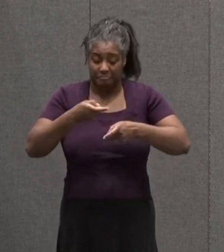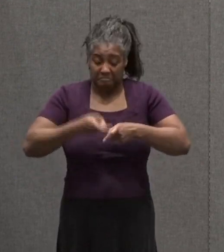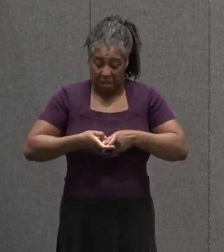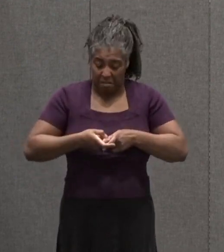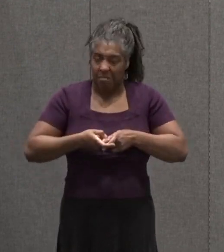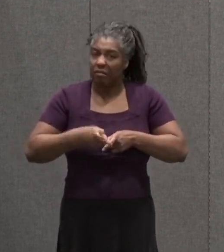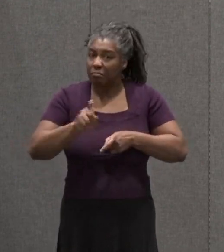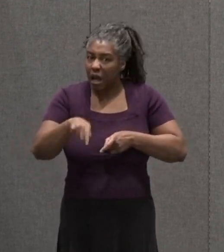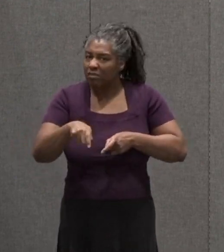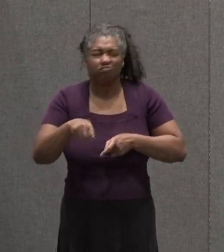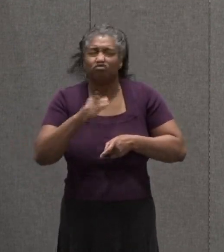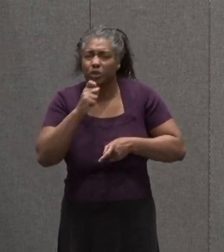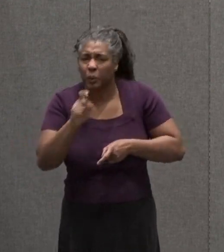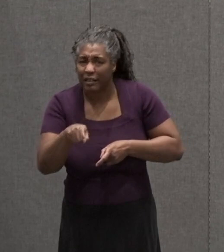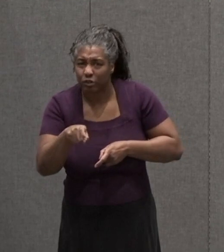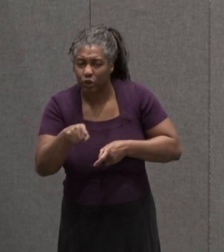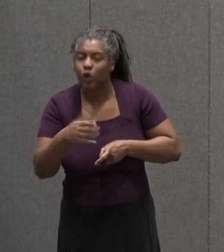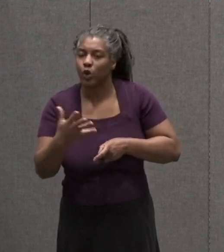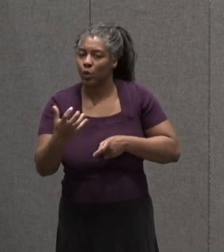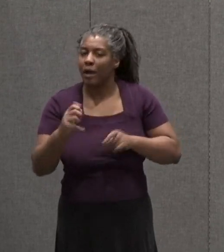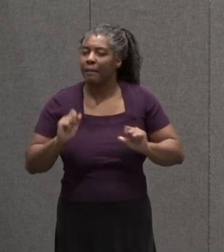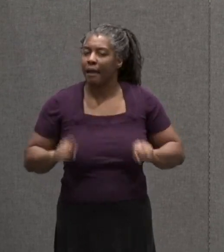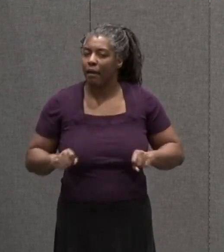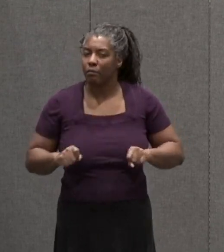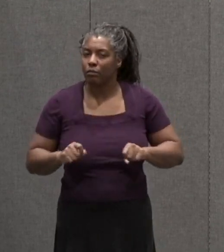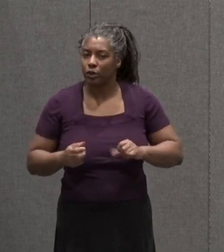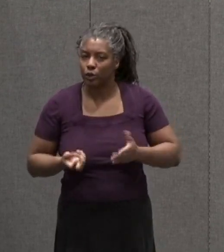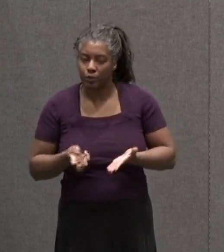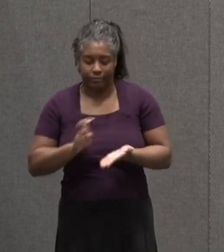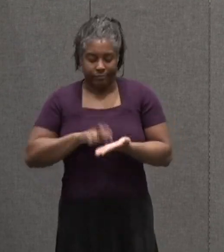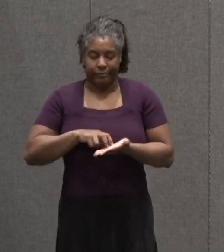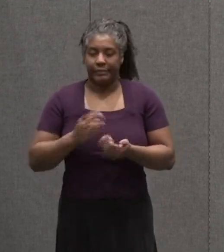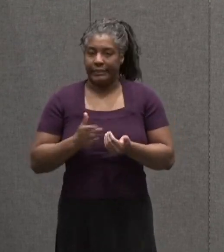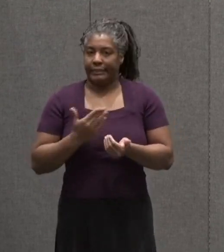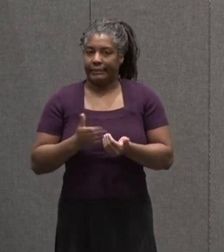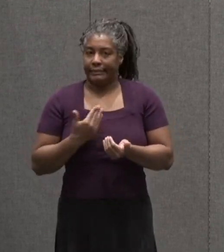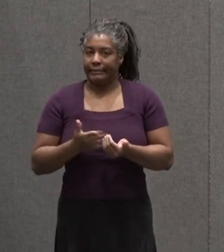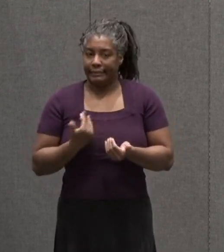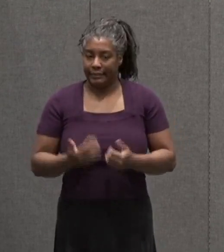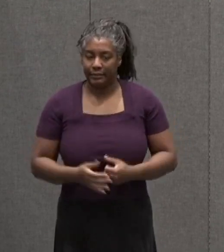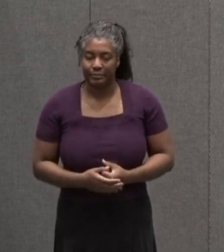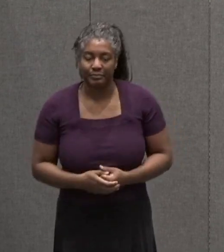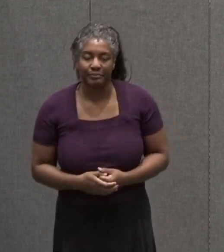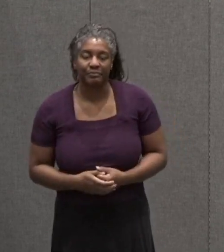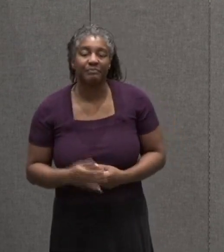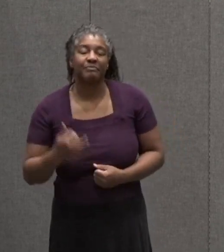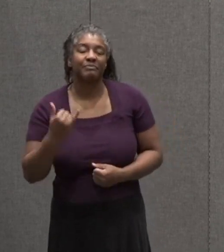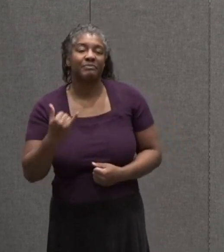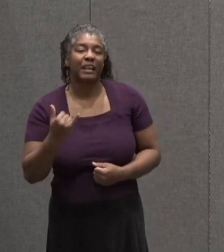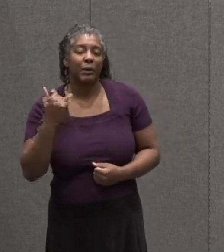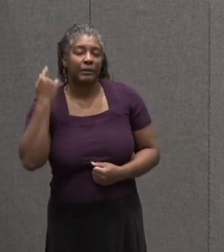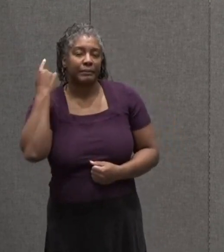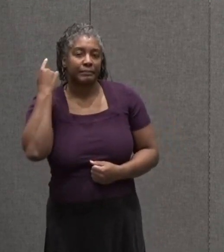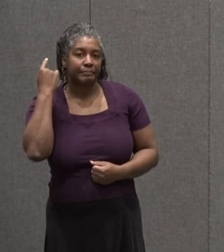'cause we're gonna practice something. All right, let's think we are a crazy monkey.